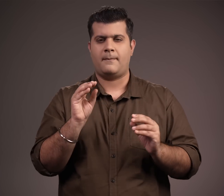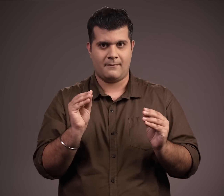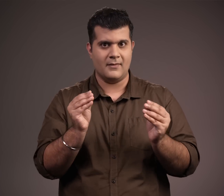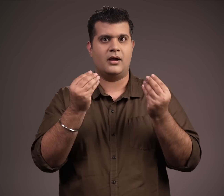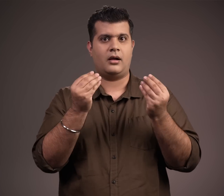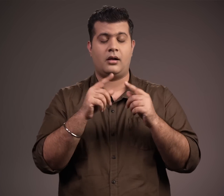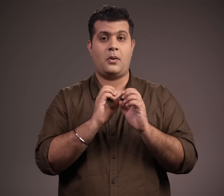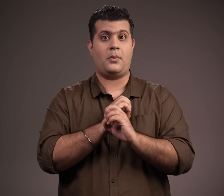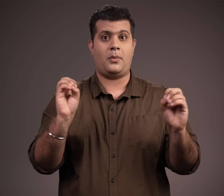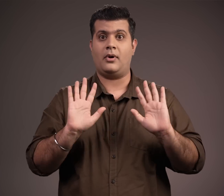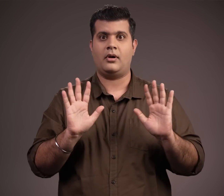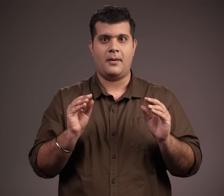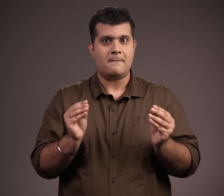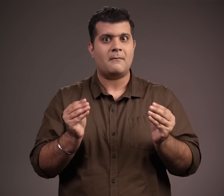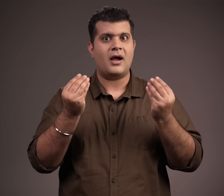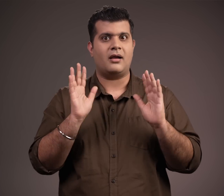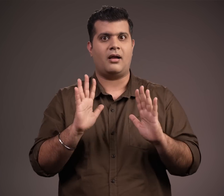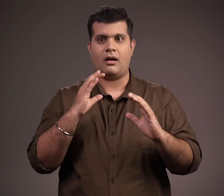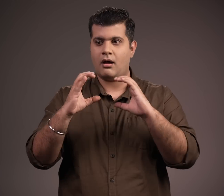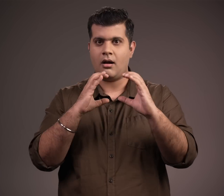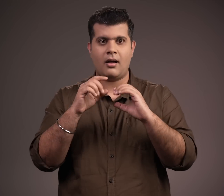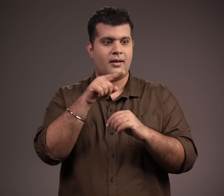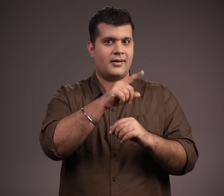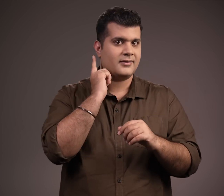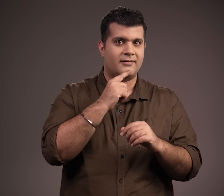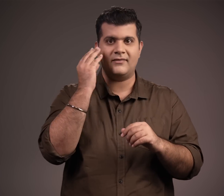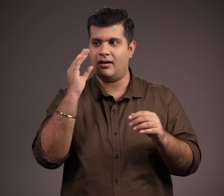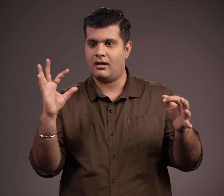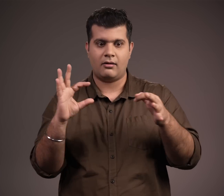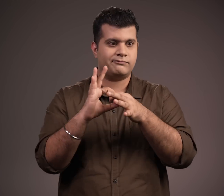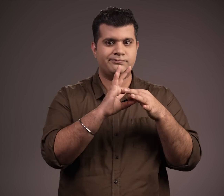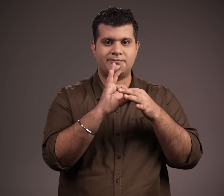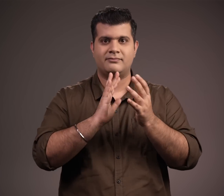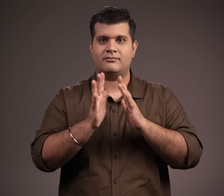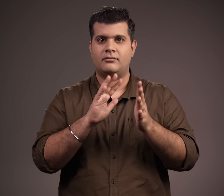but their signing skill will surely improve and communication will become better.